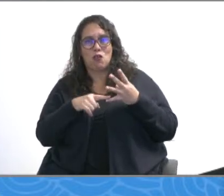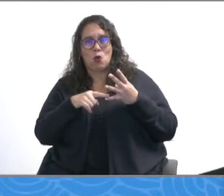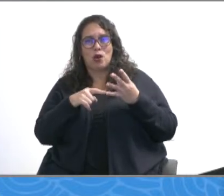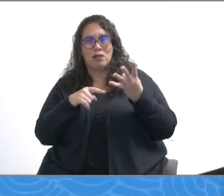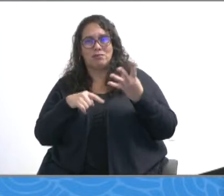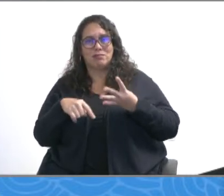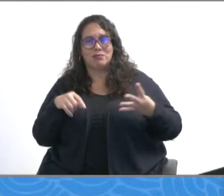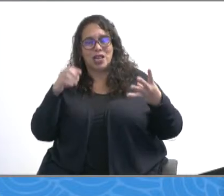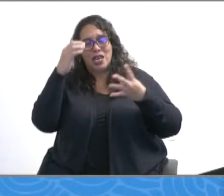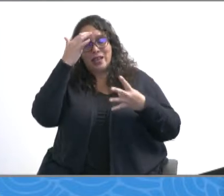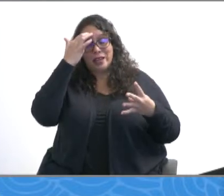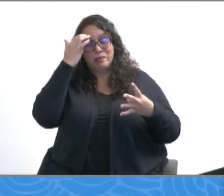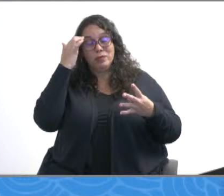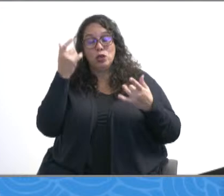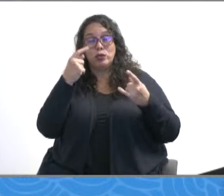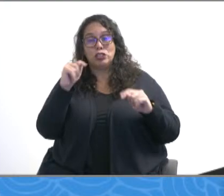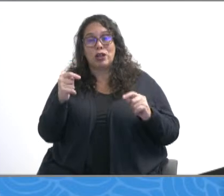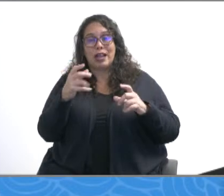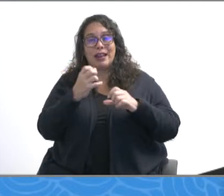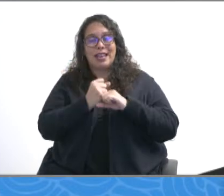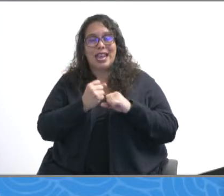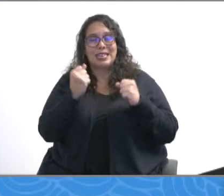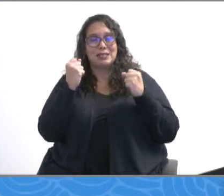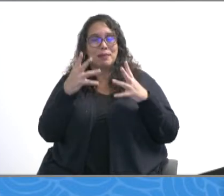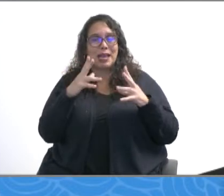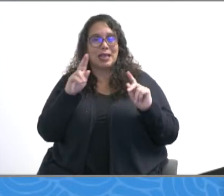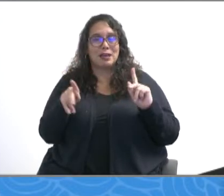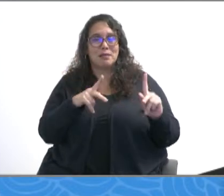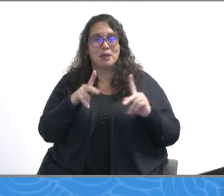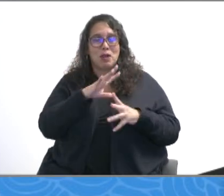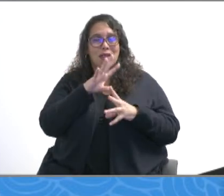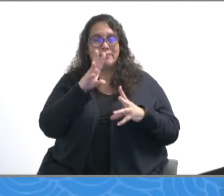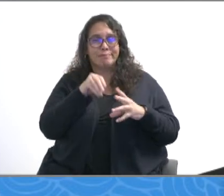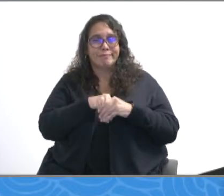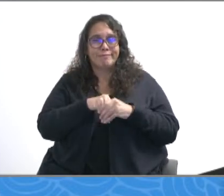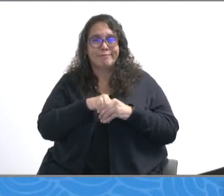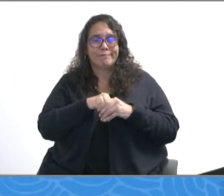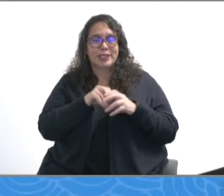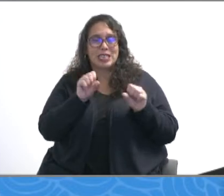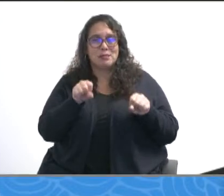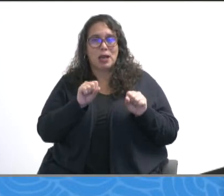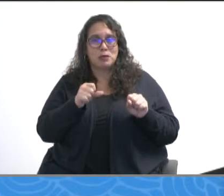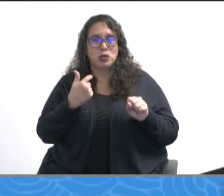and as many stakeholders, engaged as possible so that we can understand